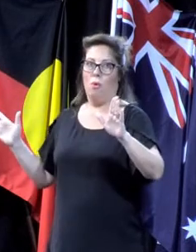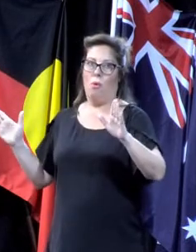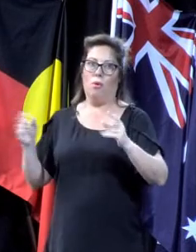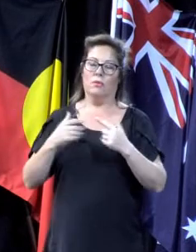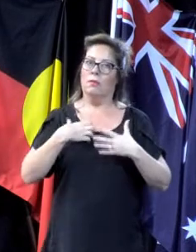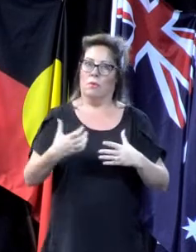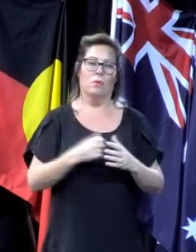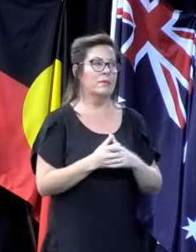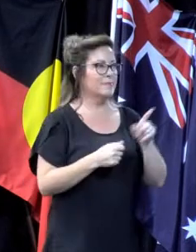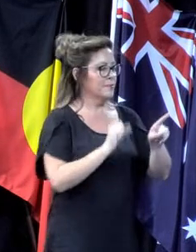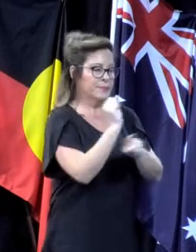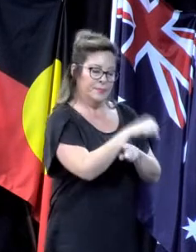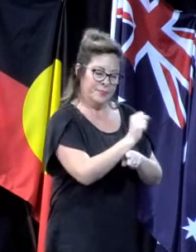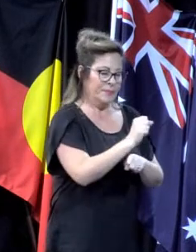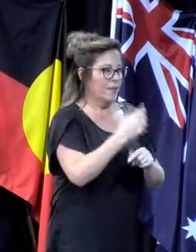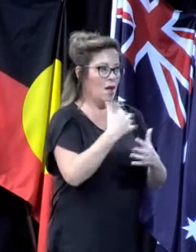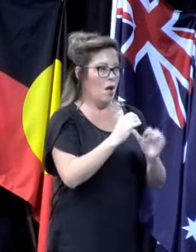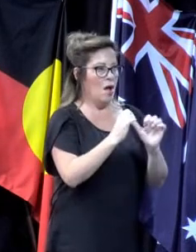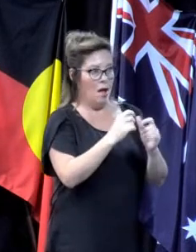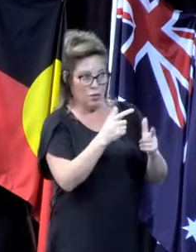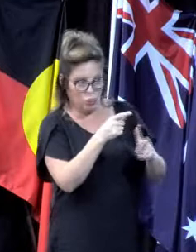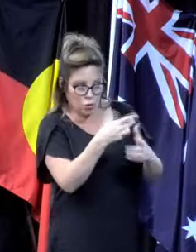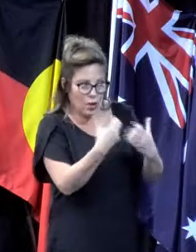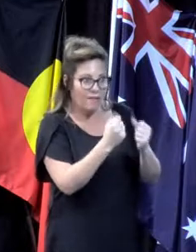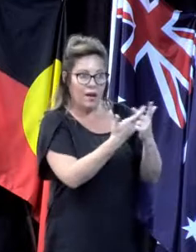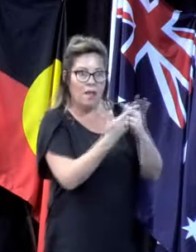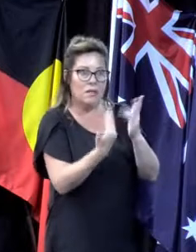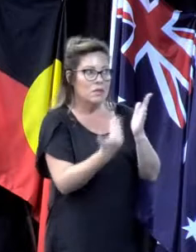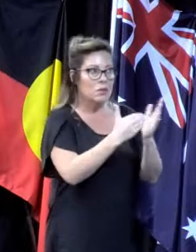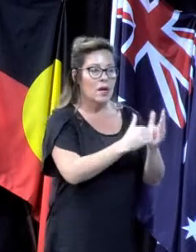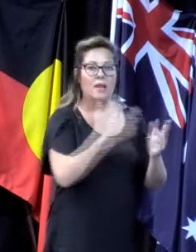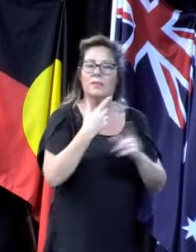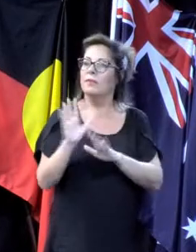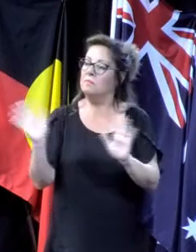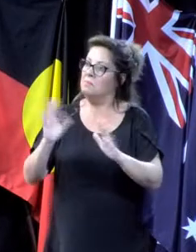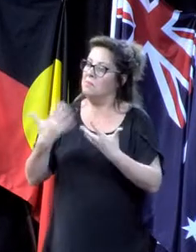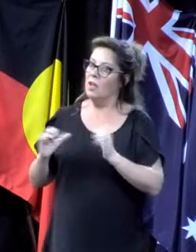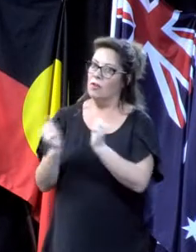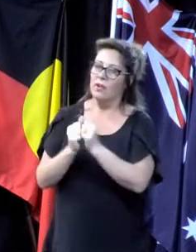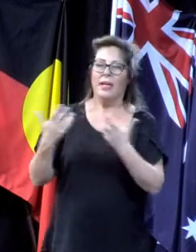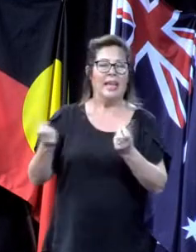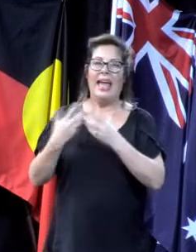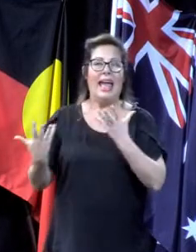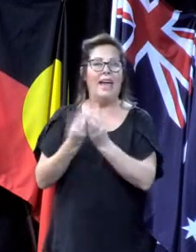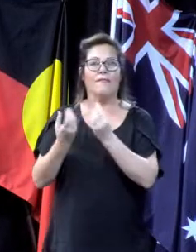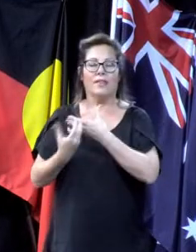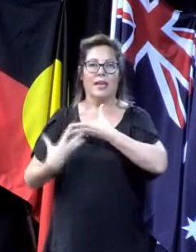The common examples are much broader. They include dyslexia. They include mental health.